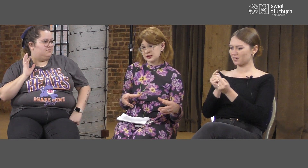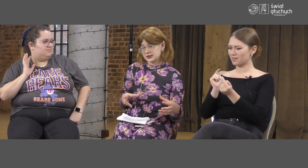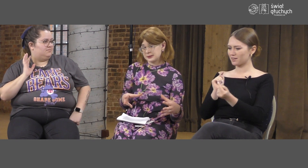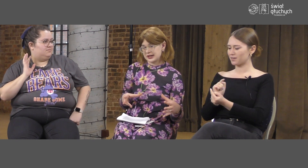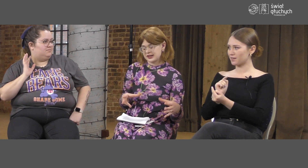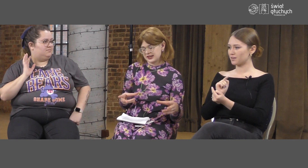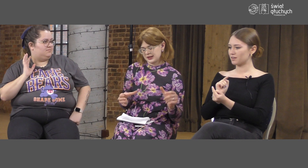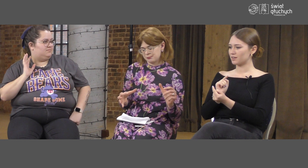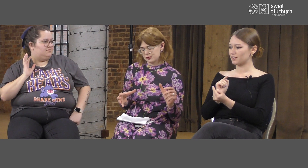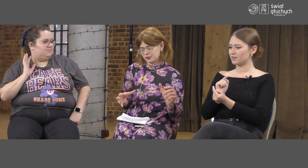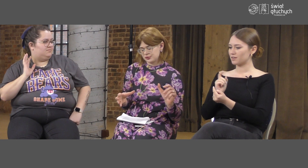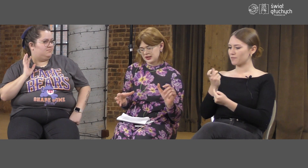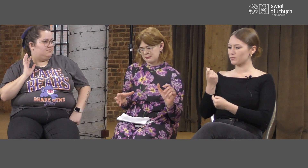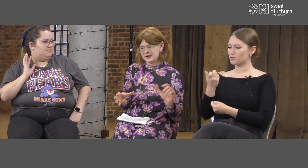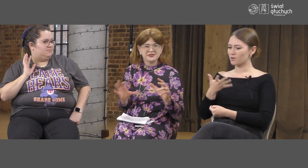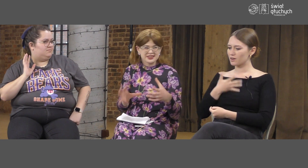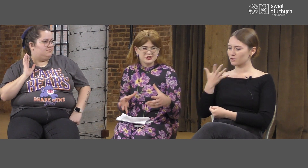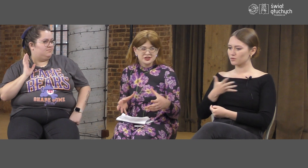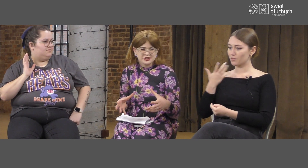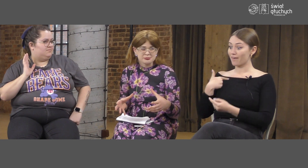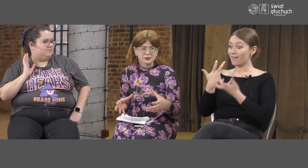and a sense of perfectionism.